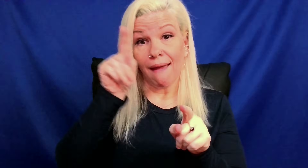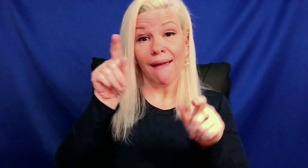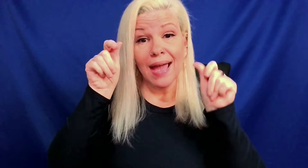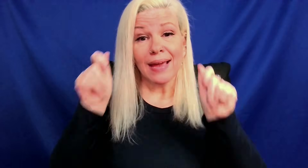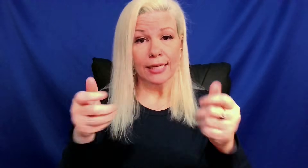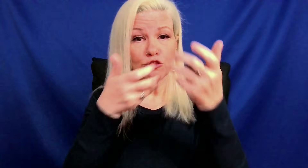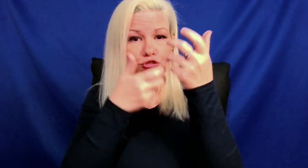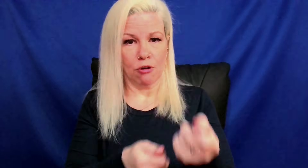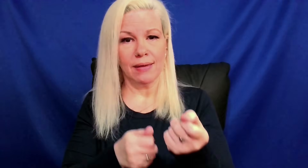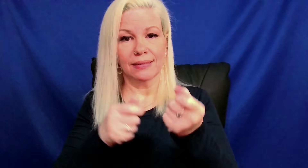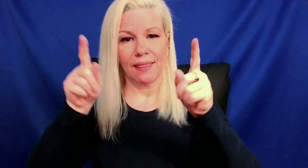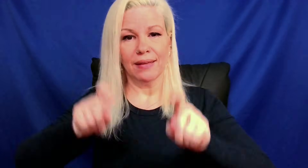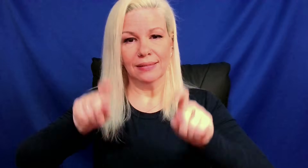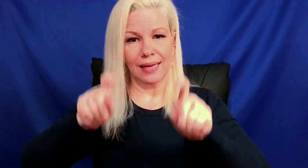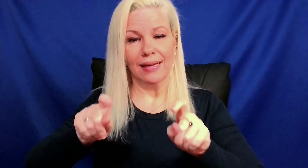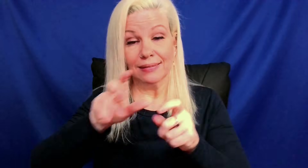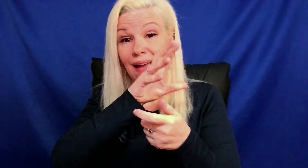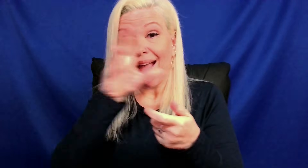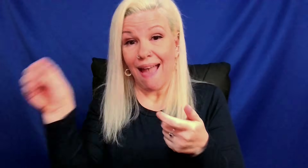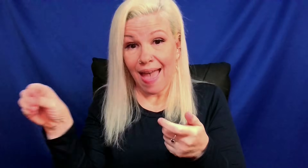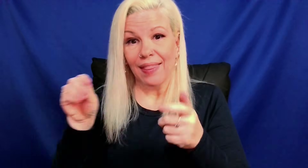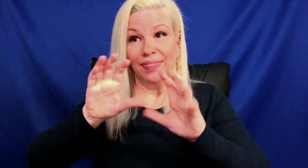and the entity that administers it.